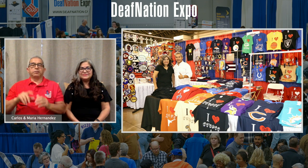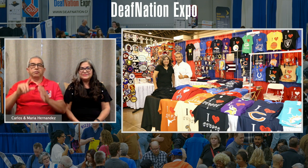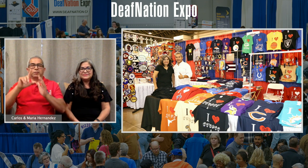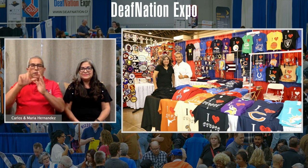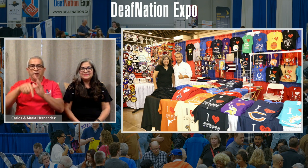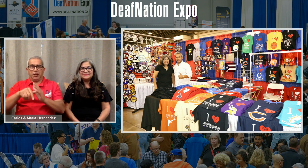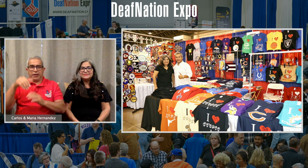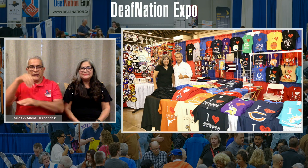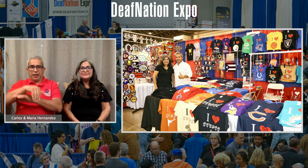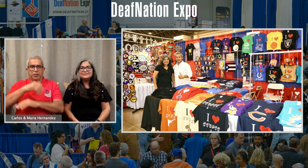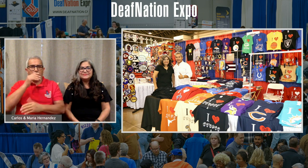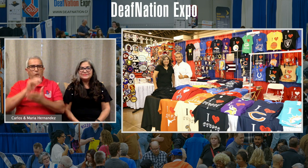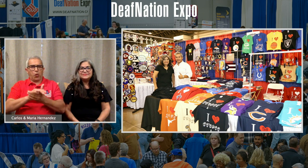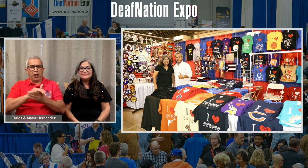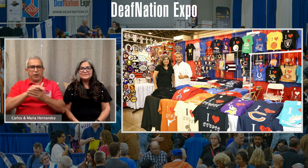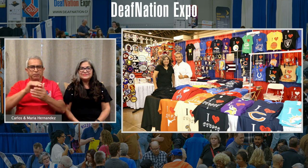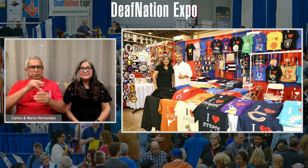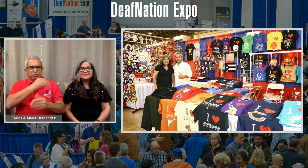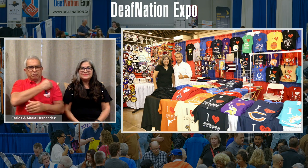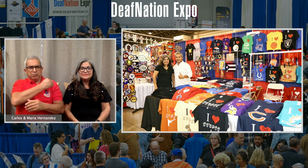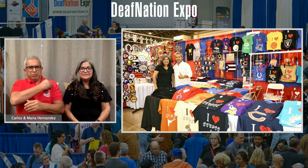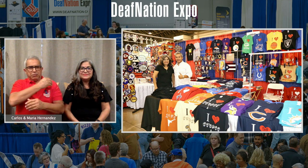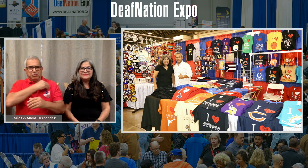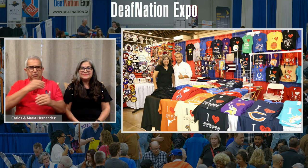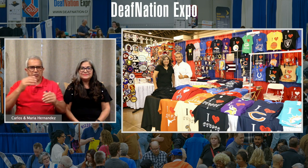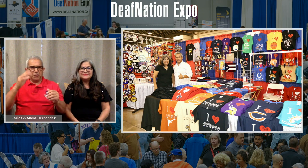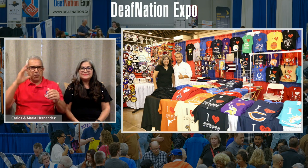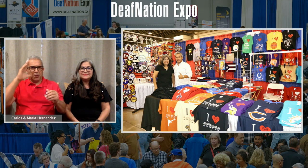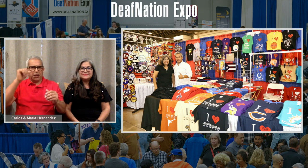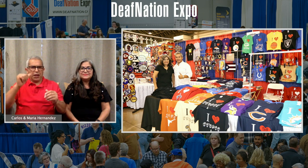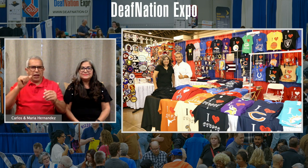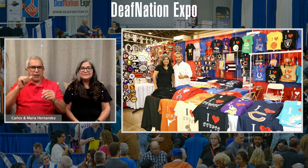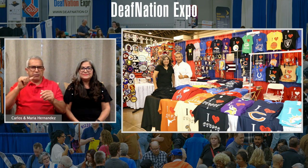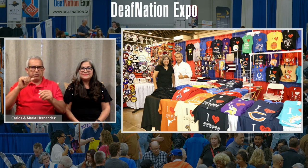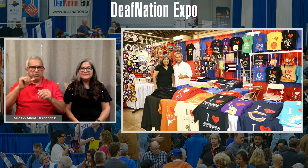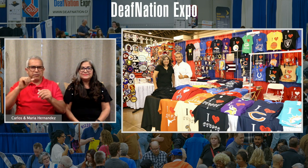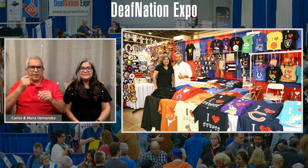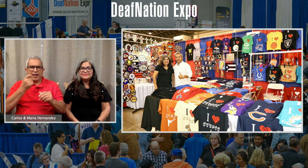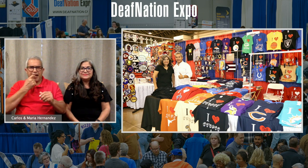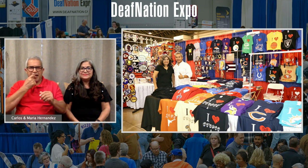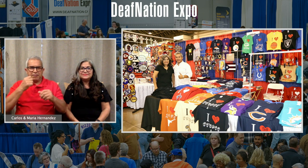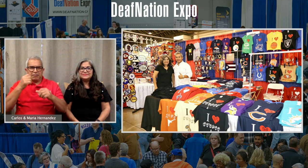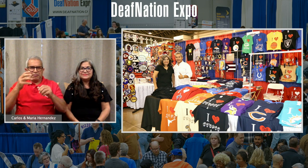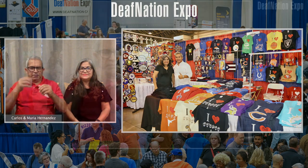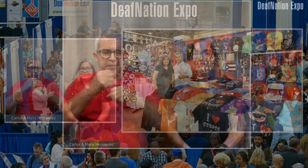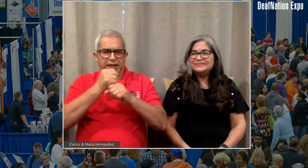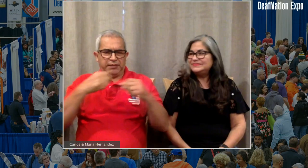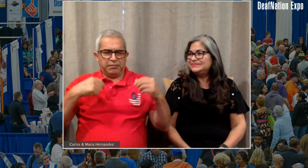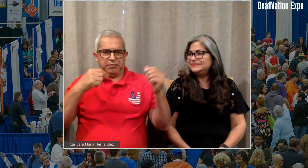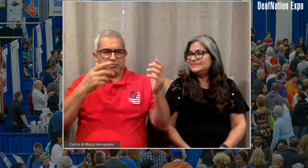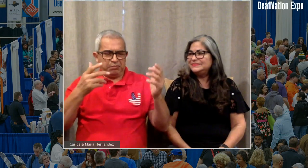Later that night, my wife asked me, why not make stained glass with this?